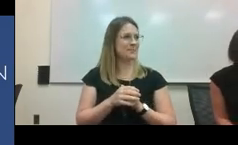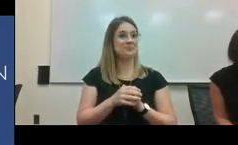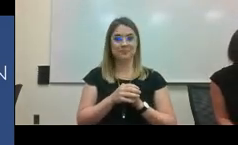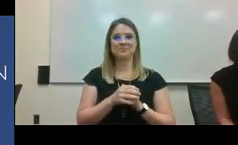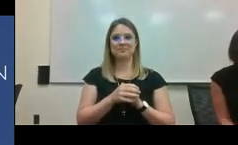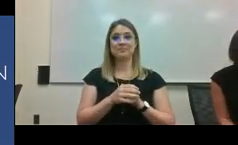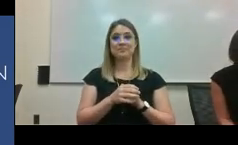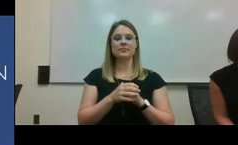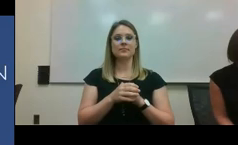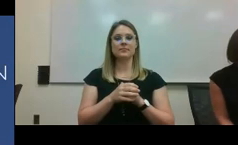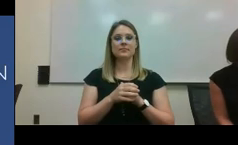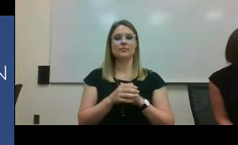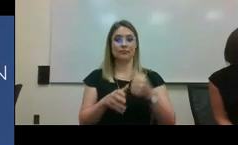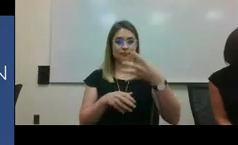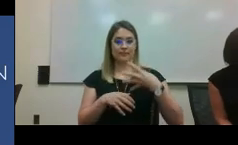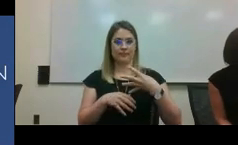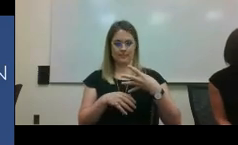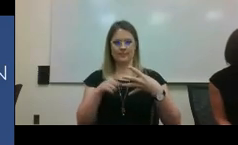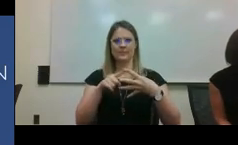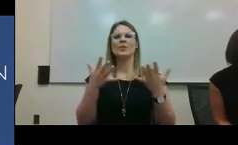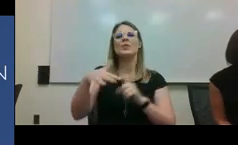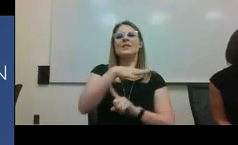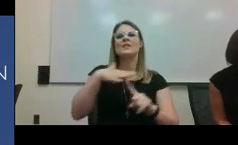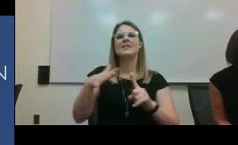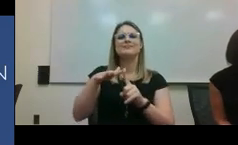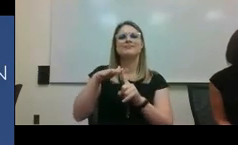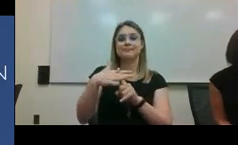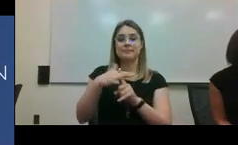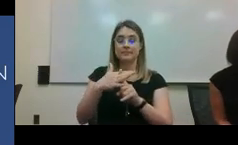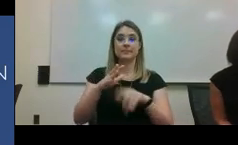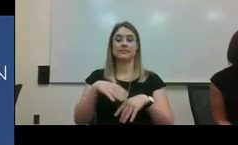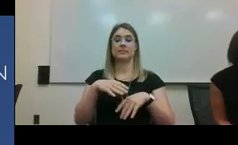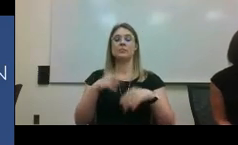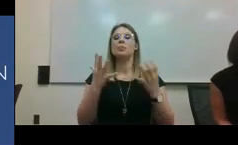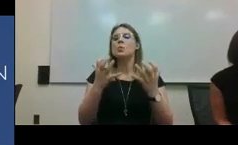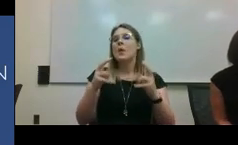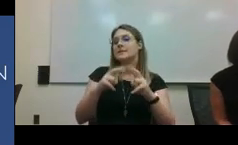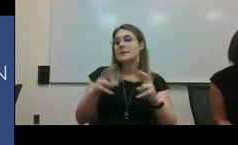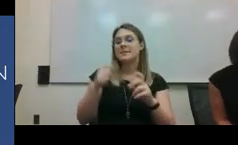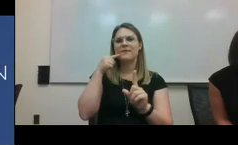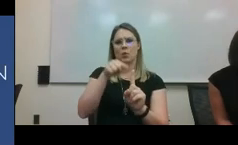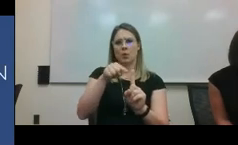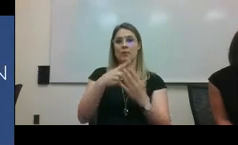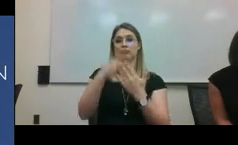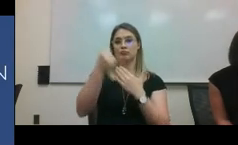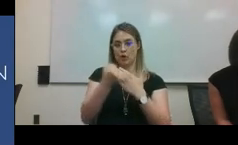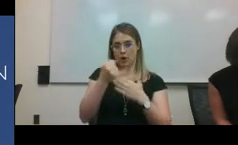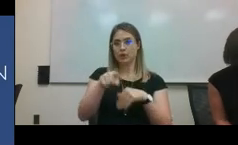So, first, the context. We wanted to do an assessment for this project and they were working with grade one and two students